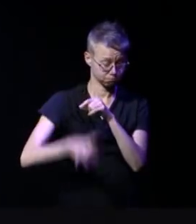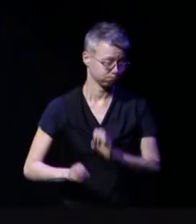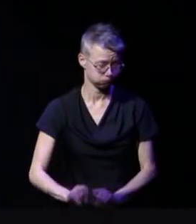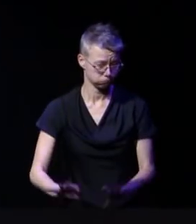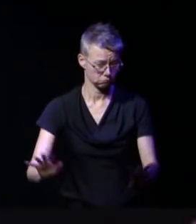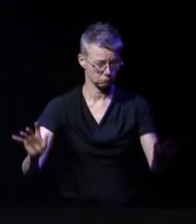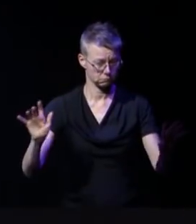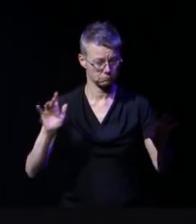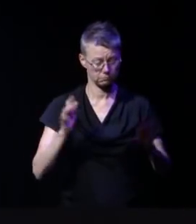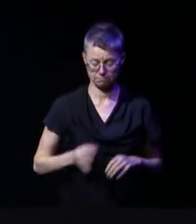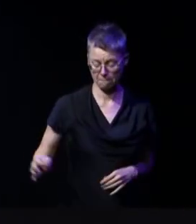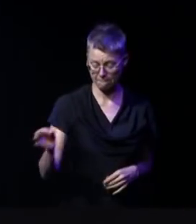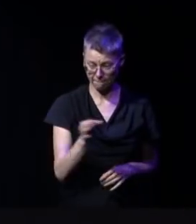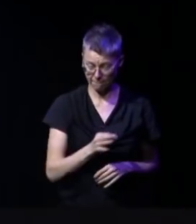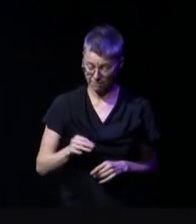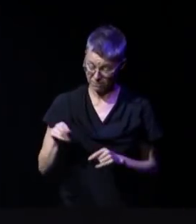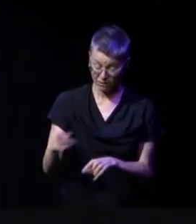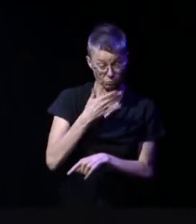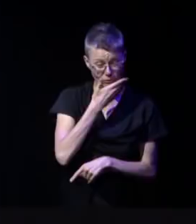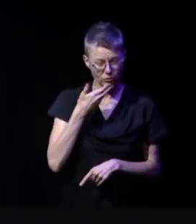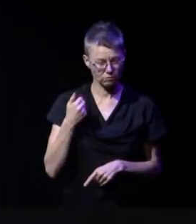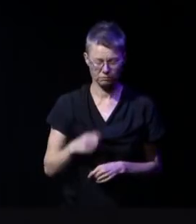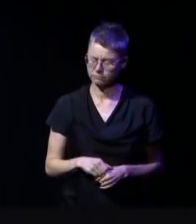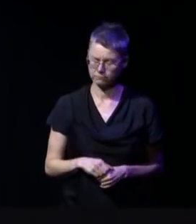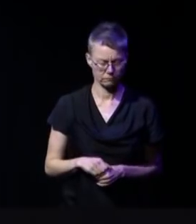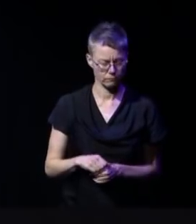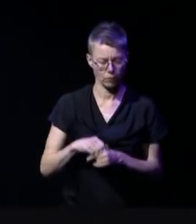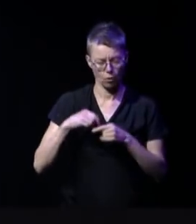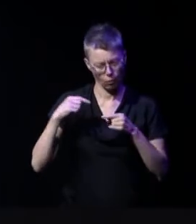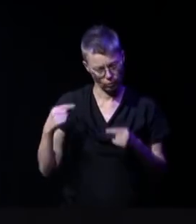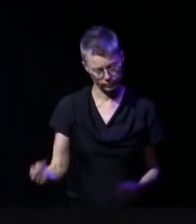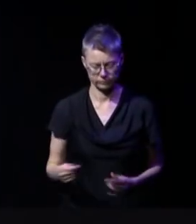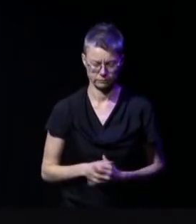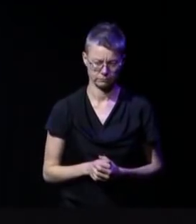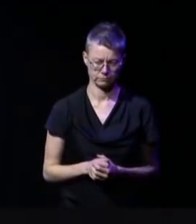What remains is the opposite of beauty. What remains is devoid of beauty.